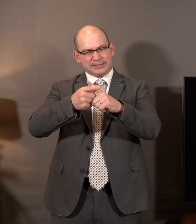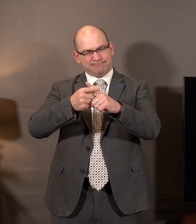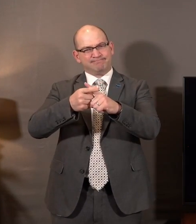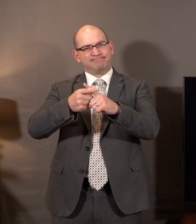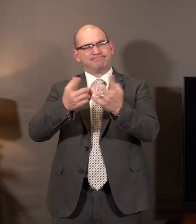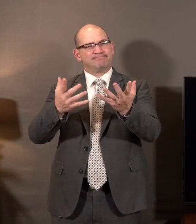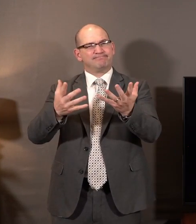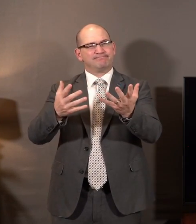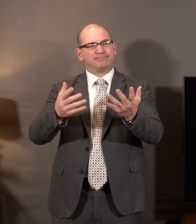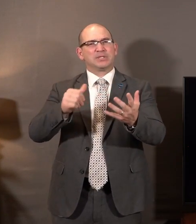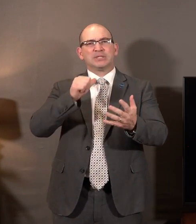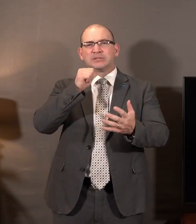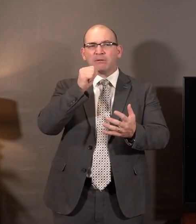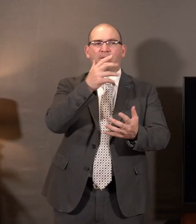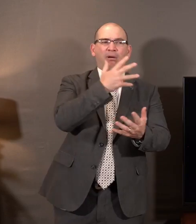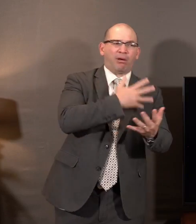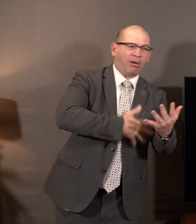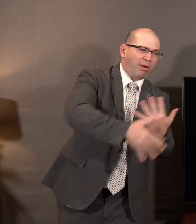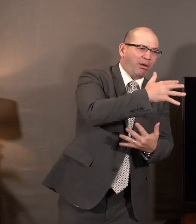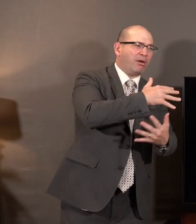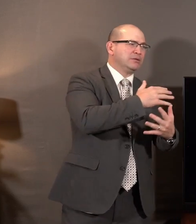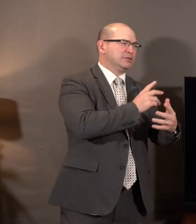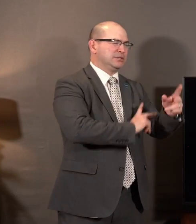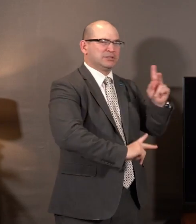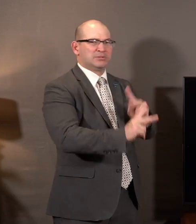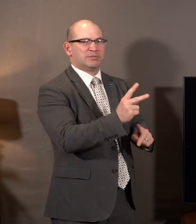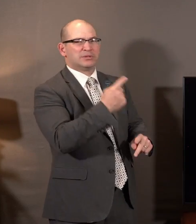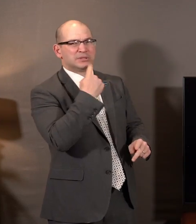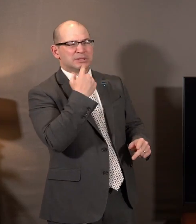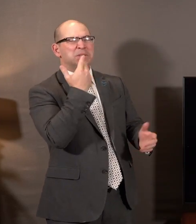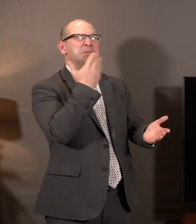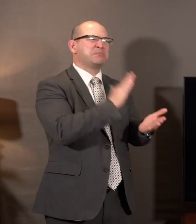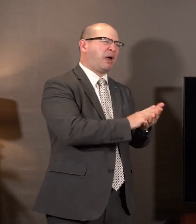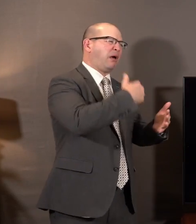don't be around those people that always were talking how bad it is or how bad